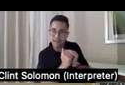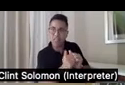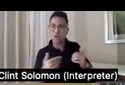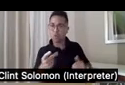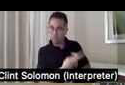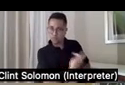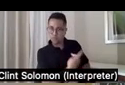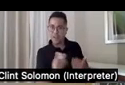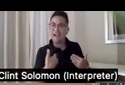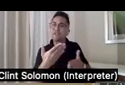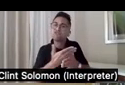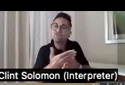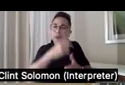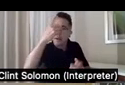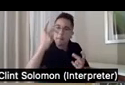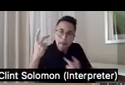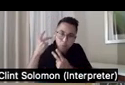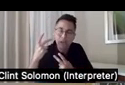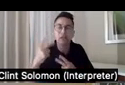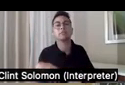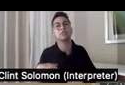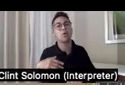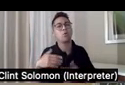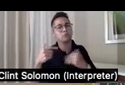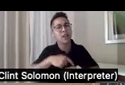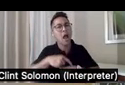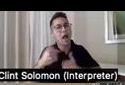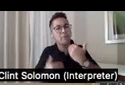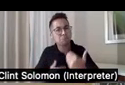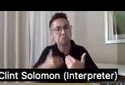so take our time we will have labels and narrative on the page